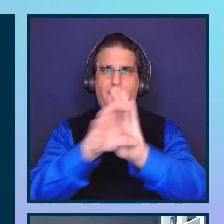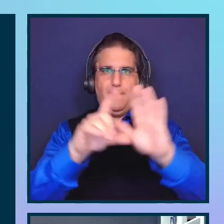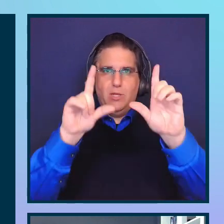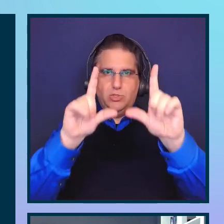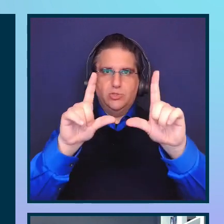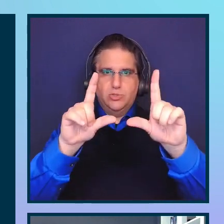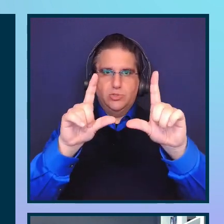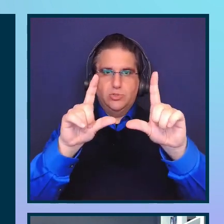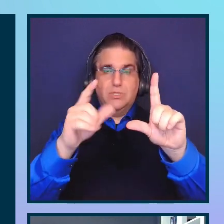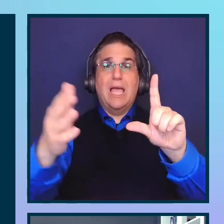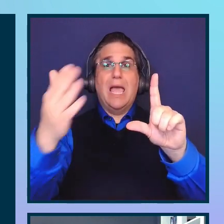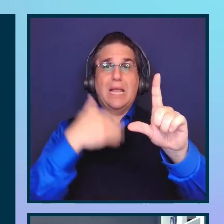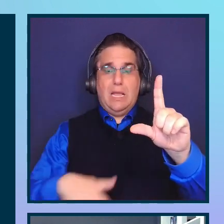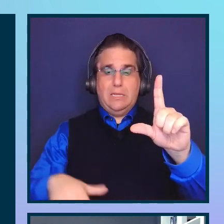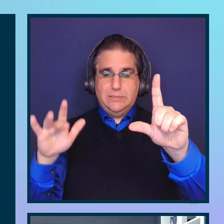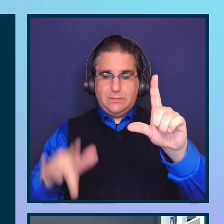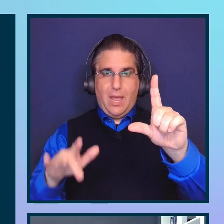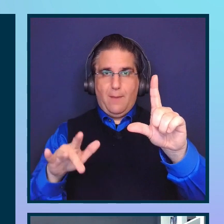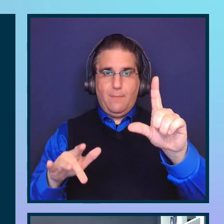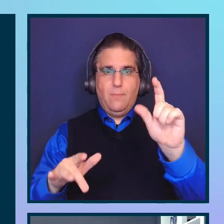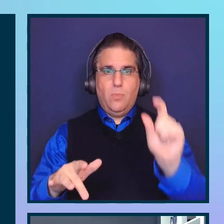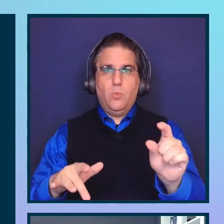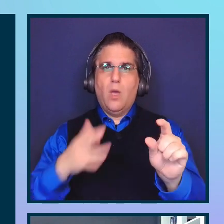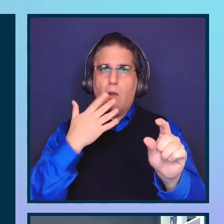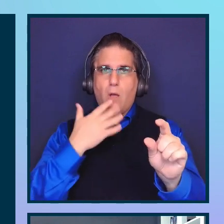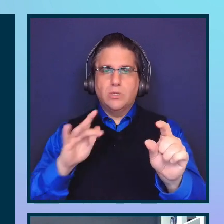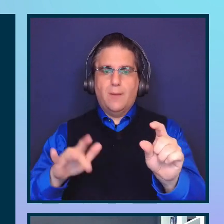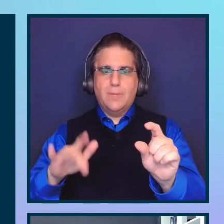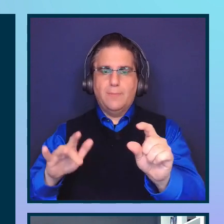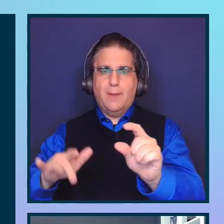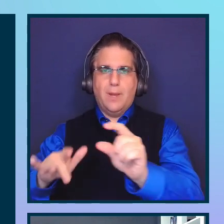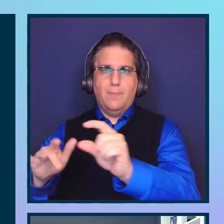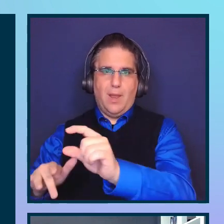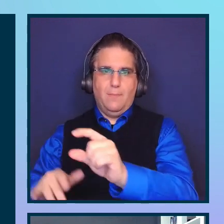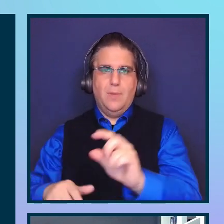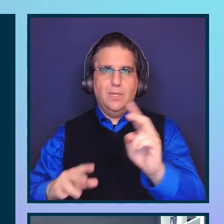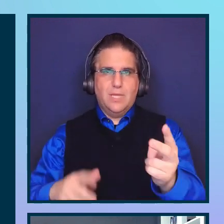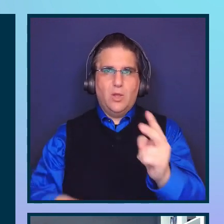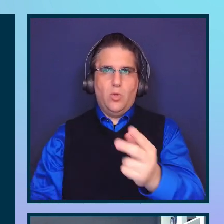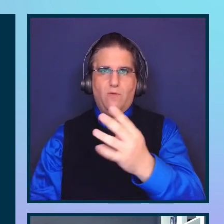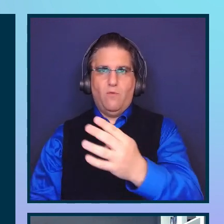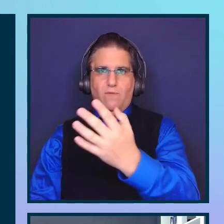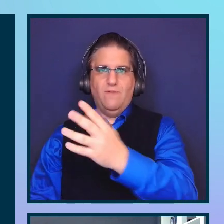Then you have to tap through all of the color choices. So second, third, four, fifth, six, and seven.